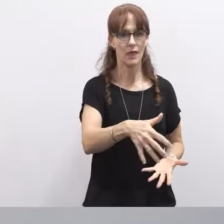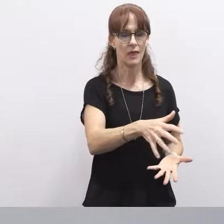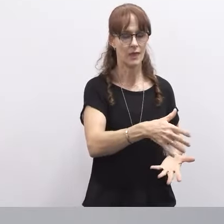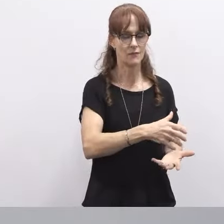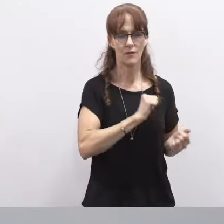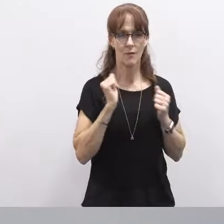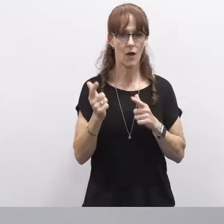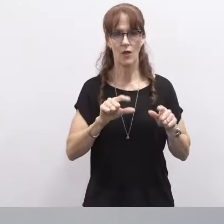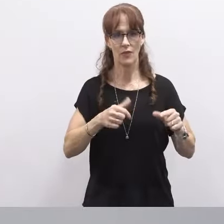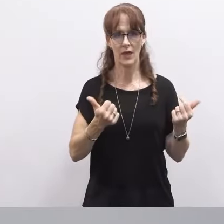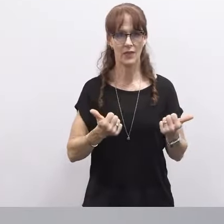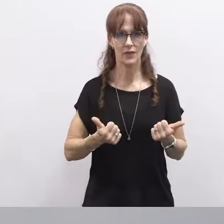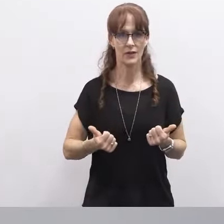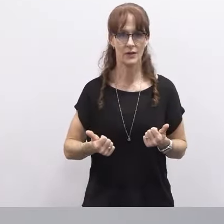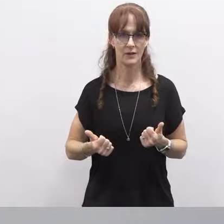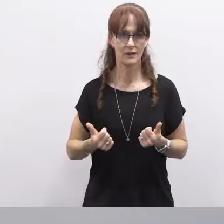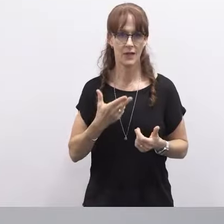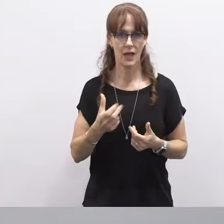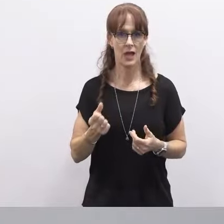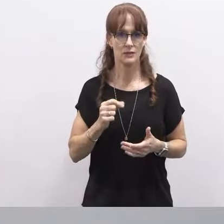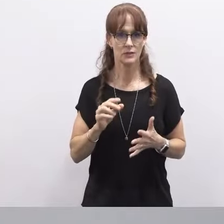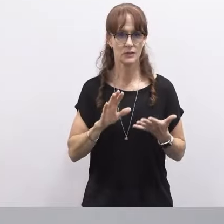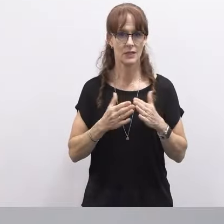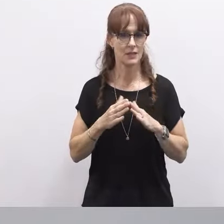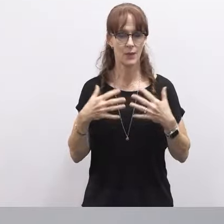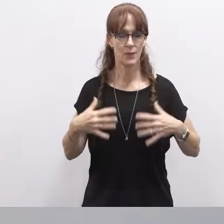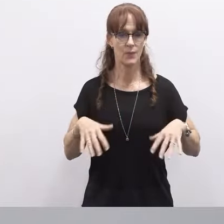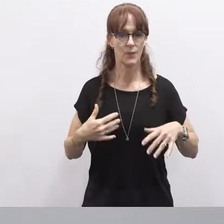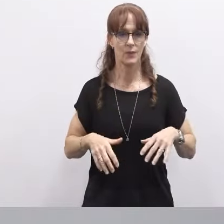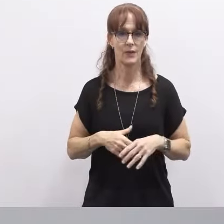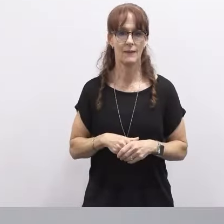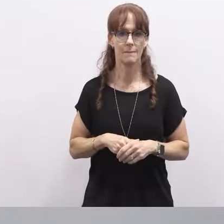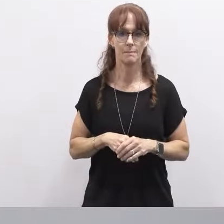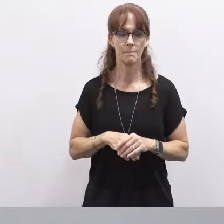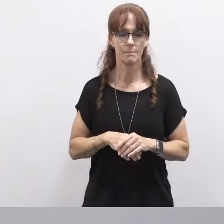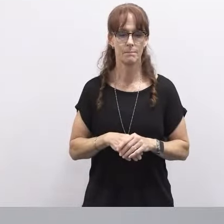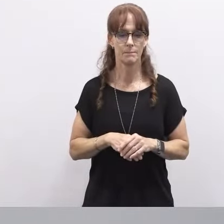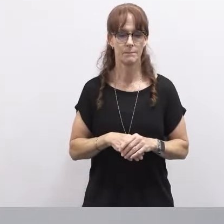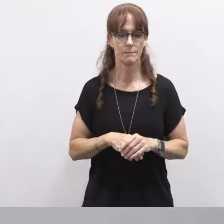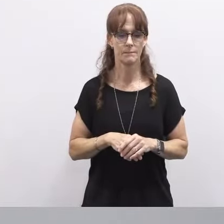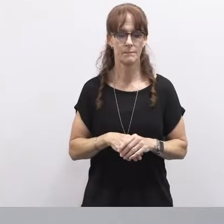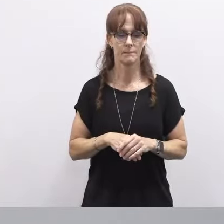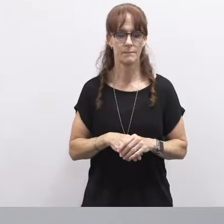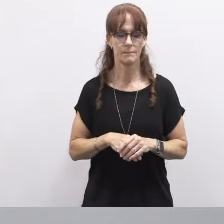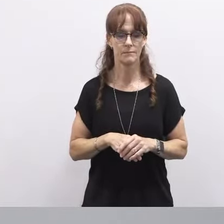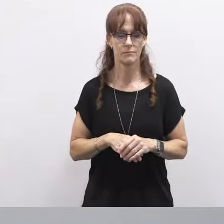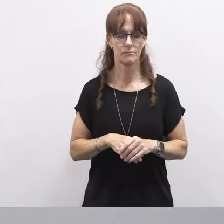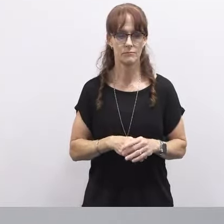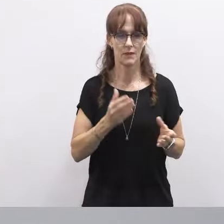from all the other high schools in town that I put them all in files,